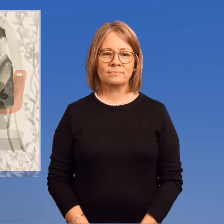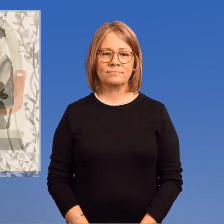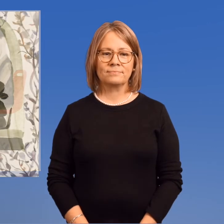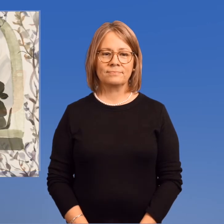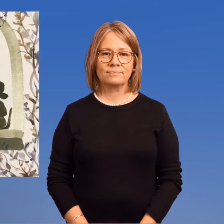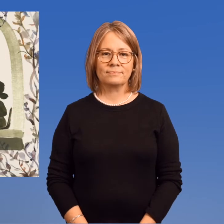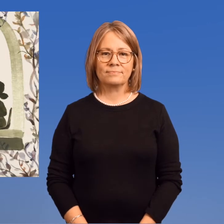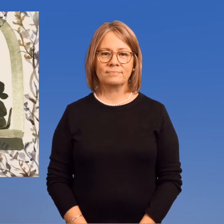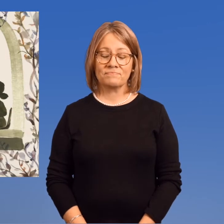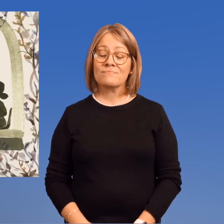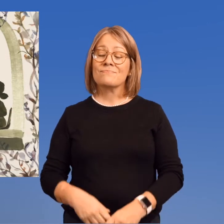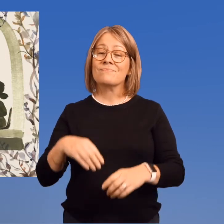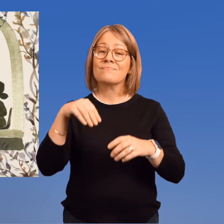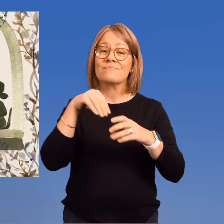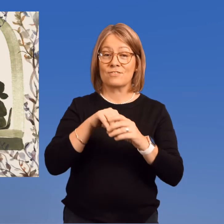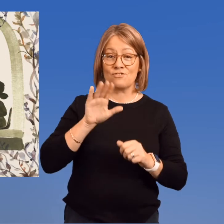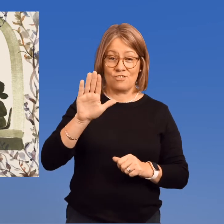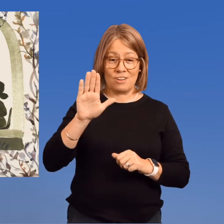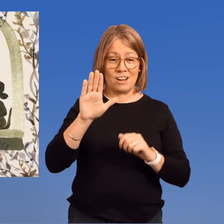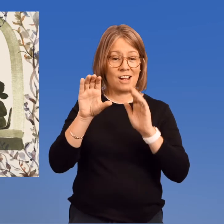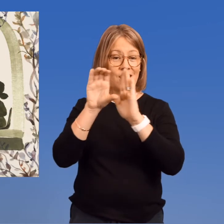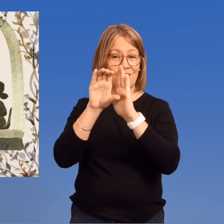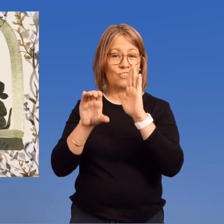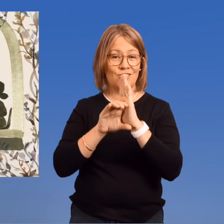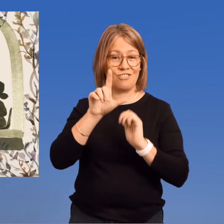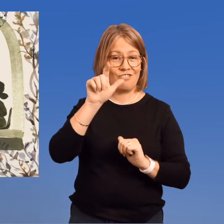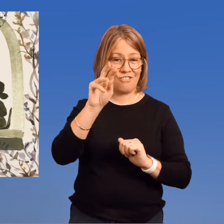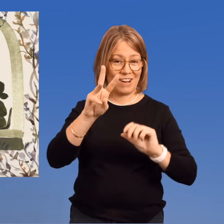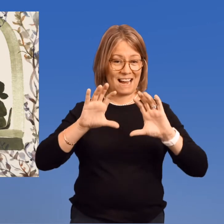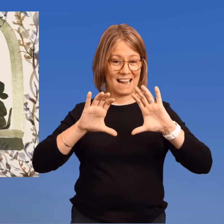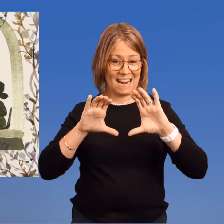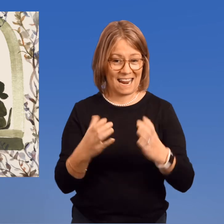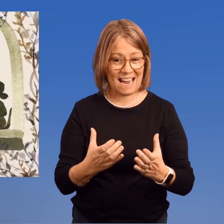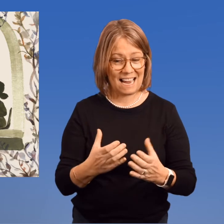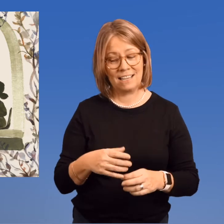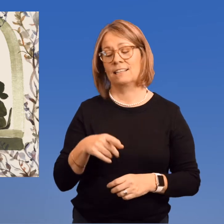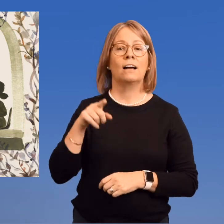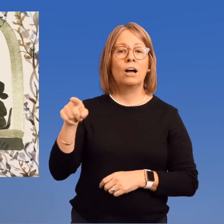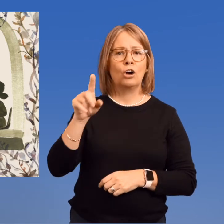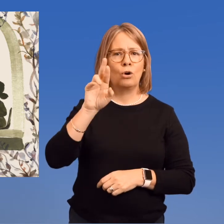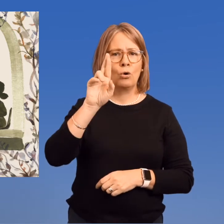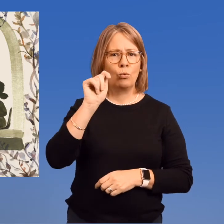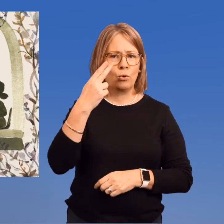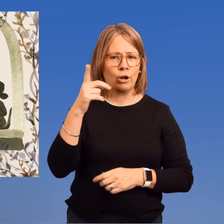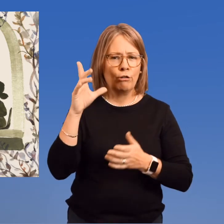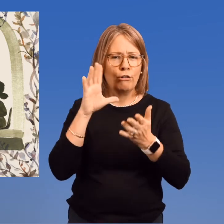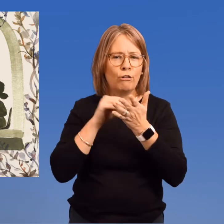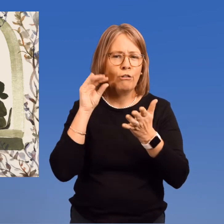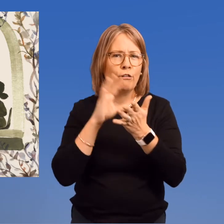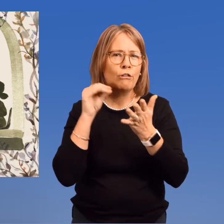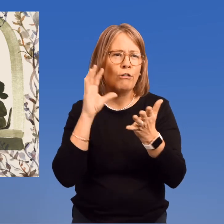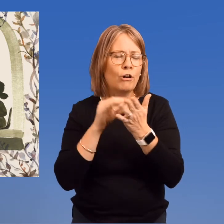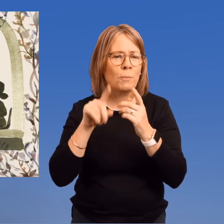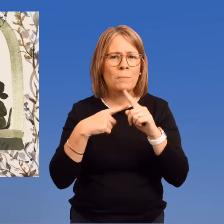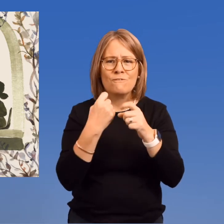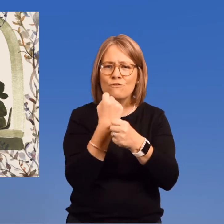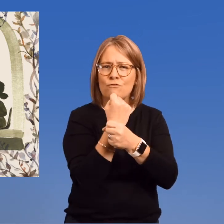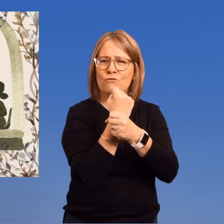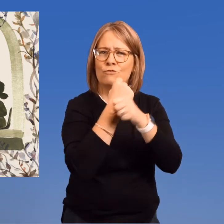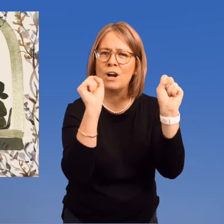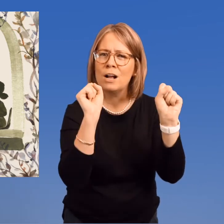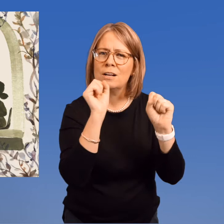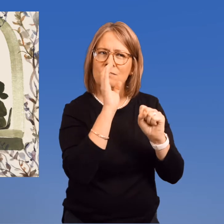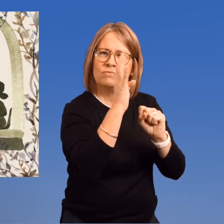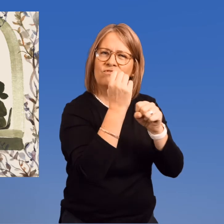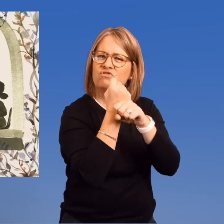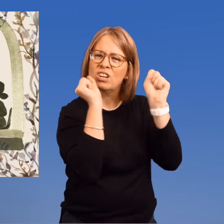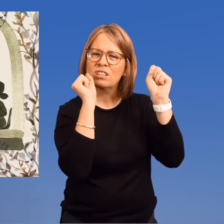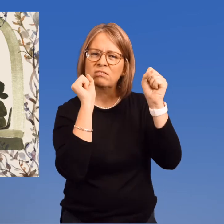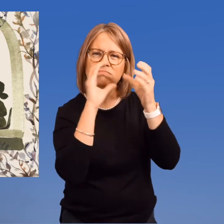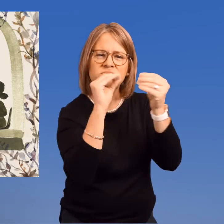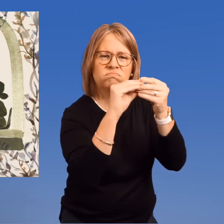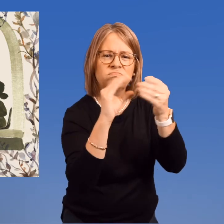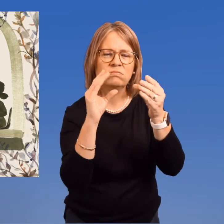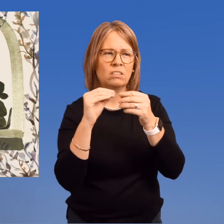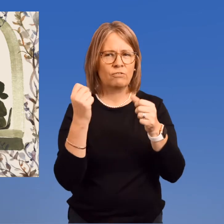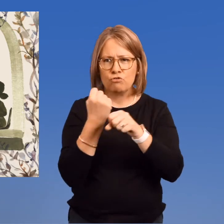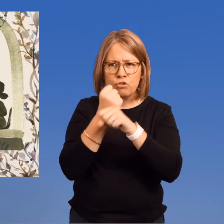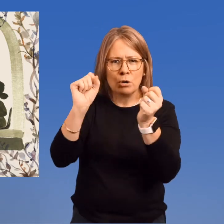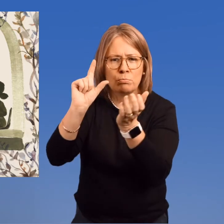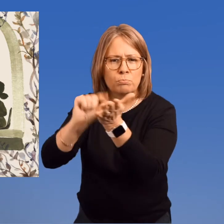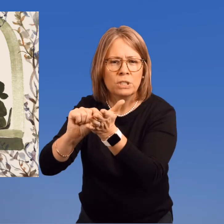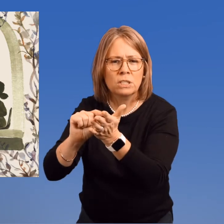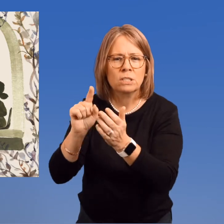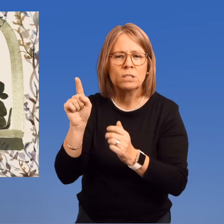In her constitutional law class, Ruth learned about freedom of speech and freedom